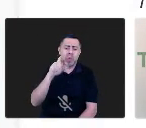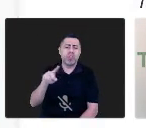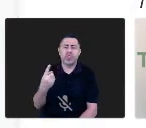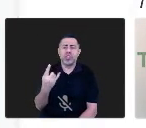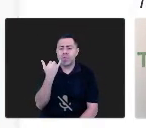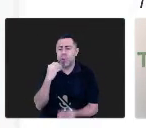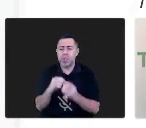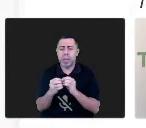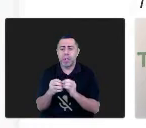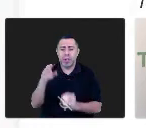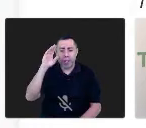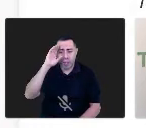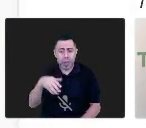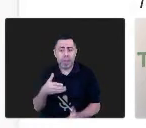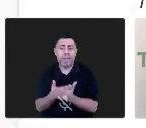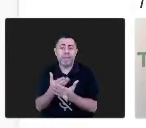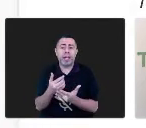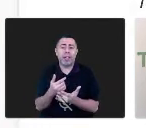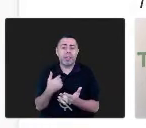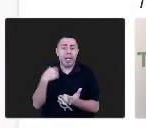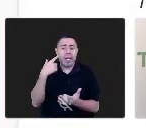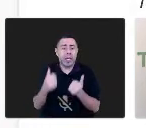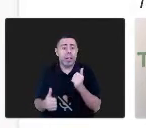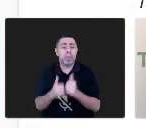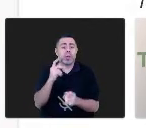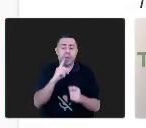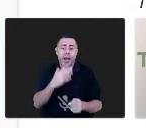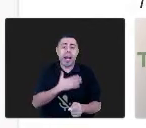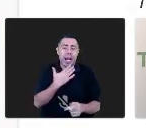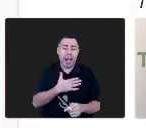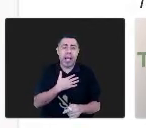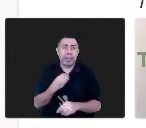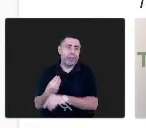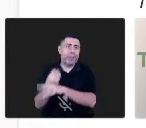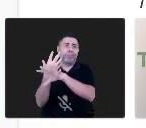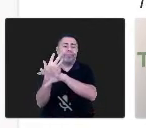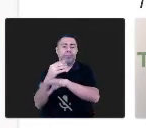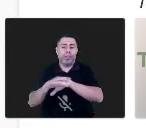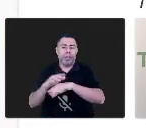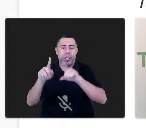are happy to do things on screen um you're right yeah melinda has a great response yeah exactly